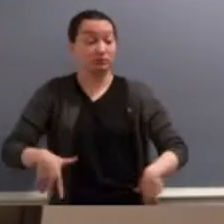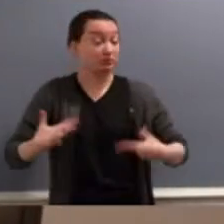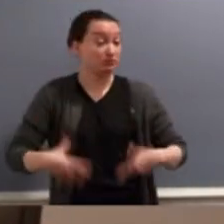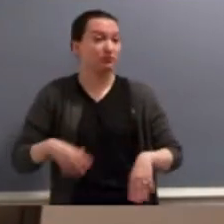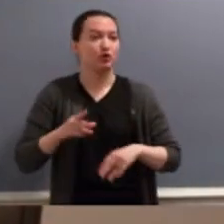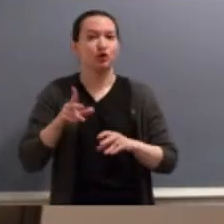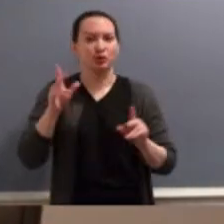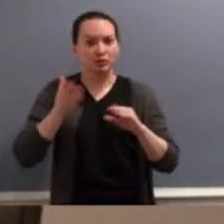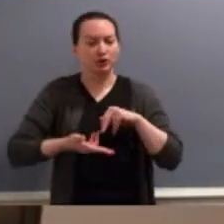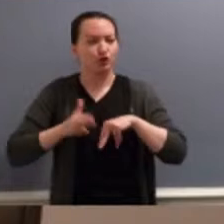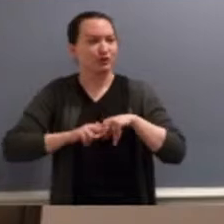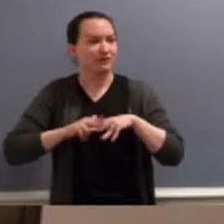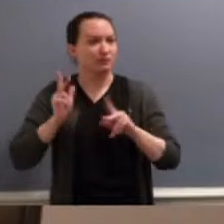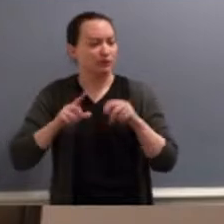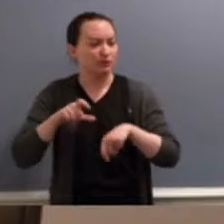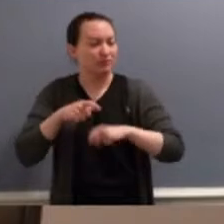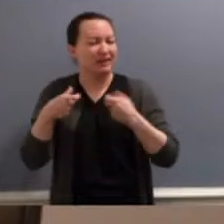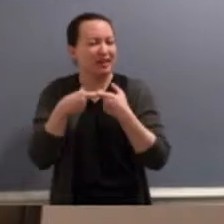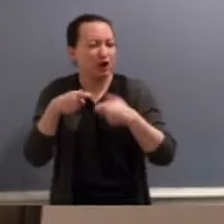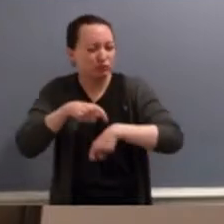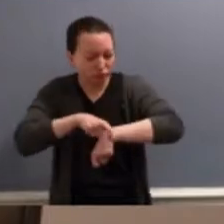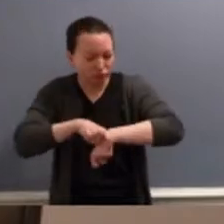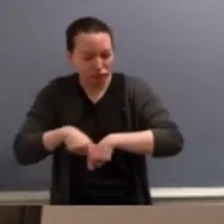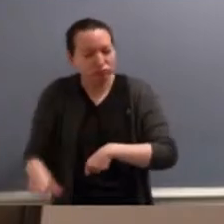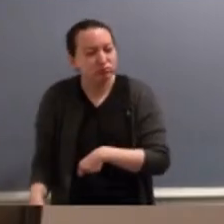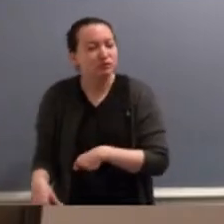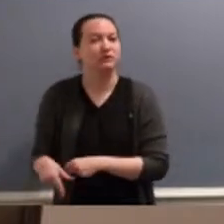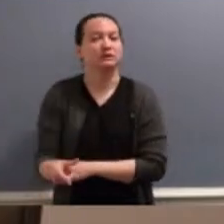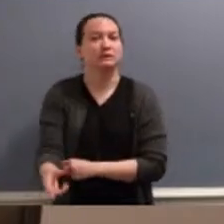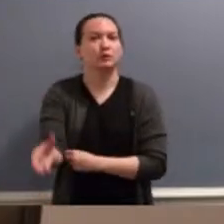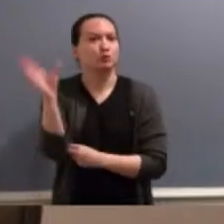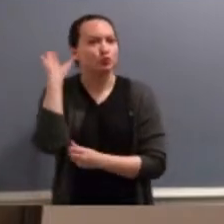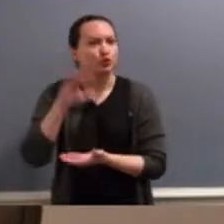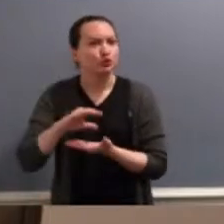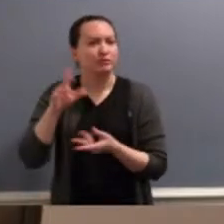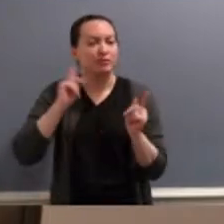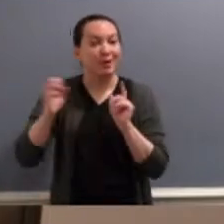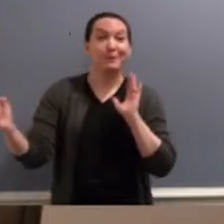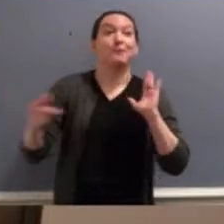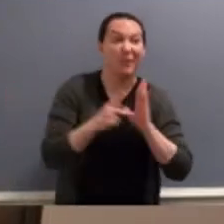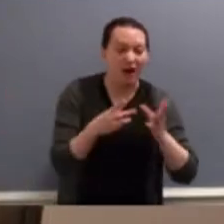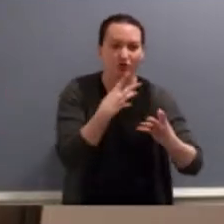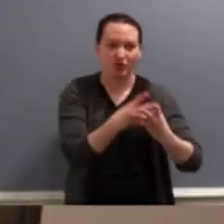are in the electronic monitoring and which hopefully will reduce recidivism as we look at